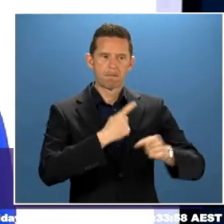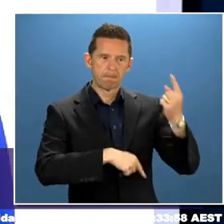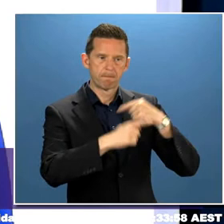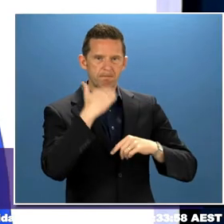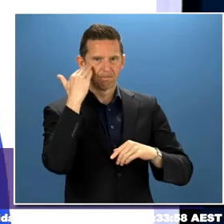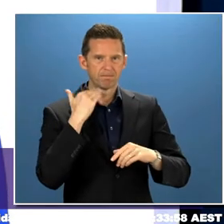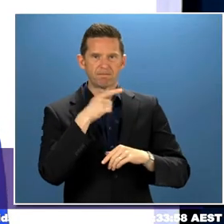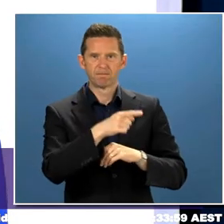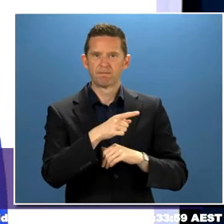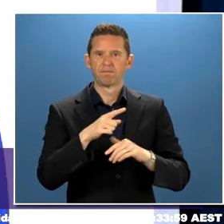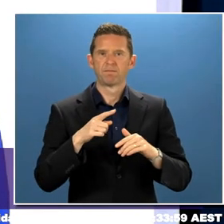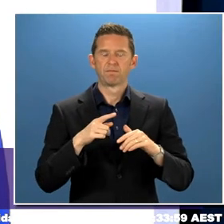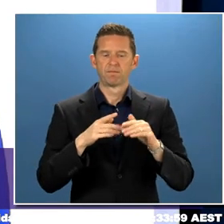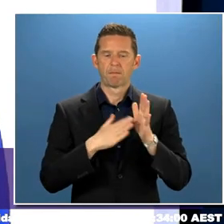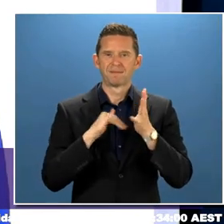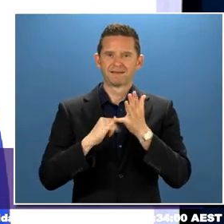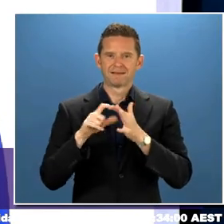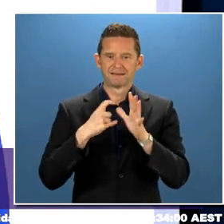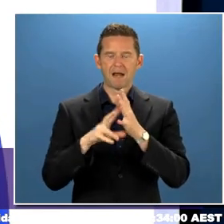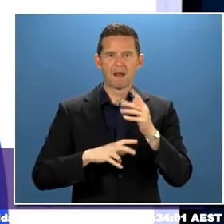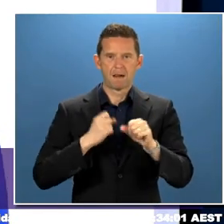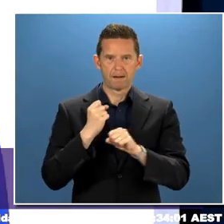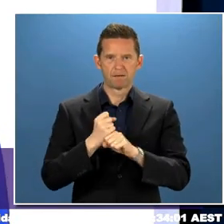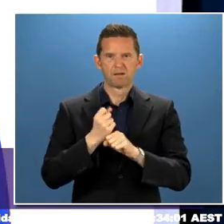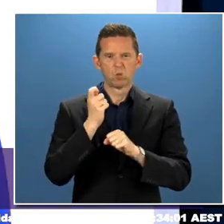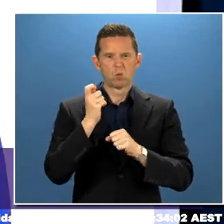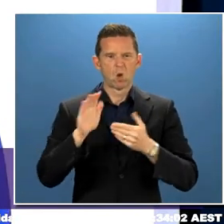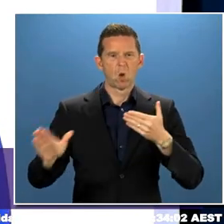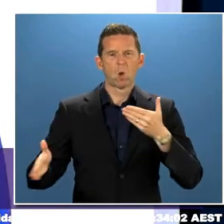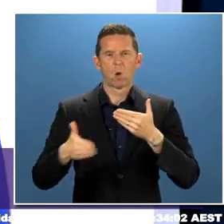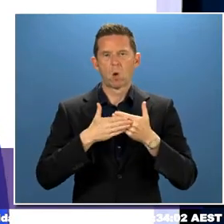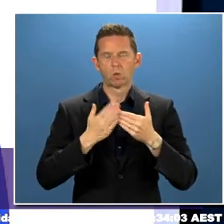Can I say something just by way of closing remarks before, Chair,